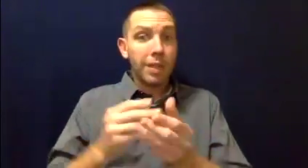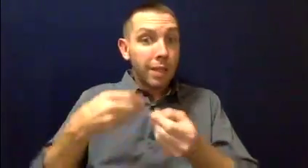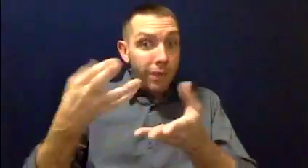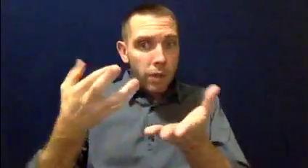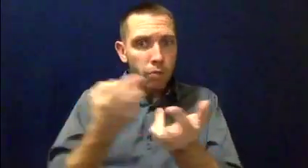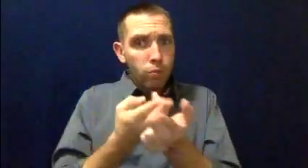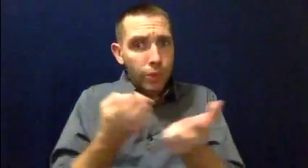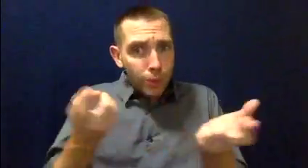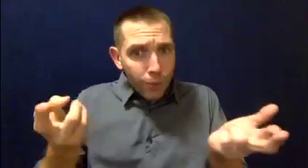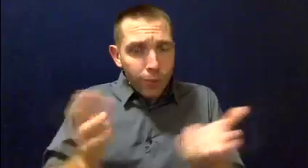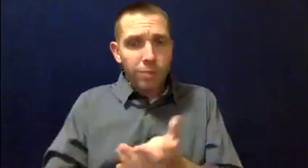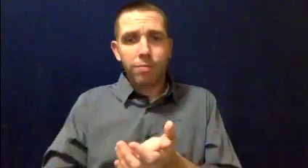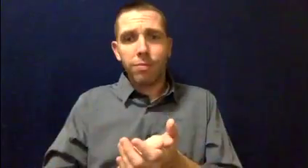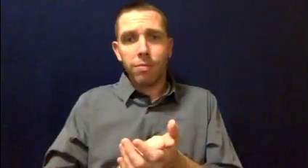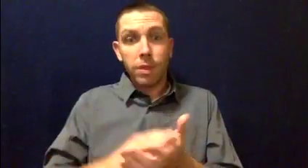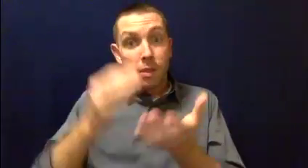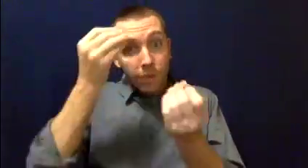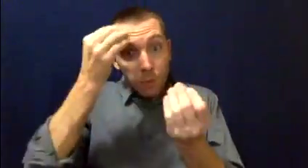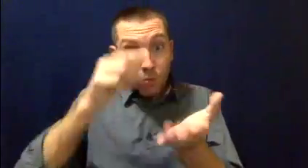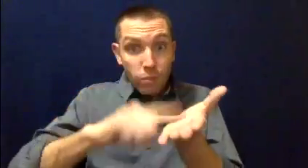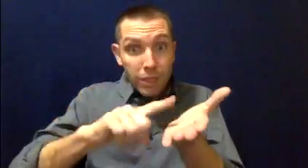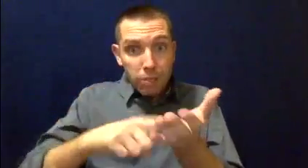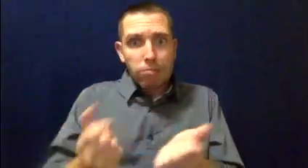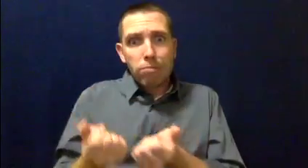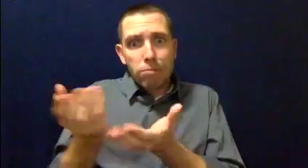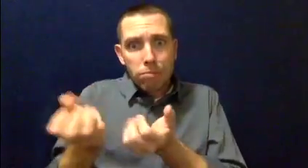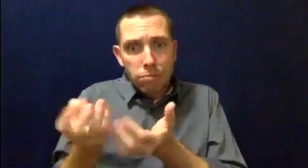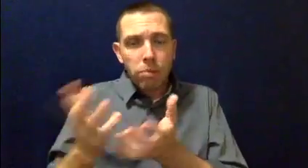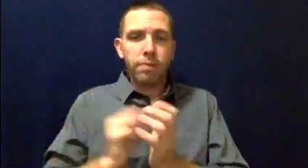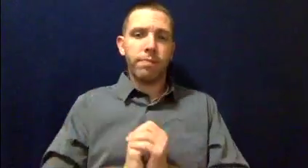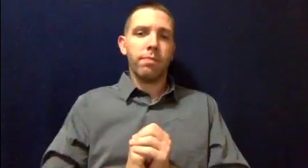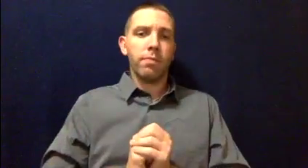That can include providing resources, information on best practices, or even